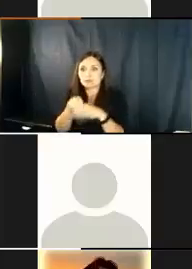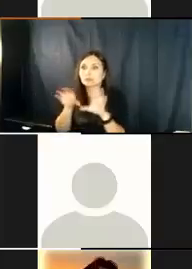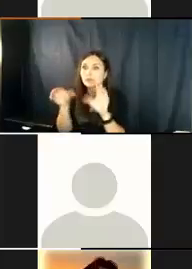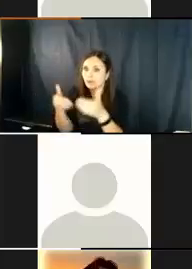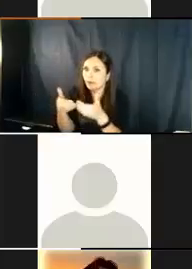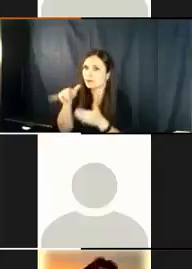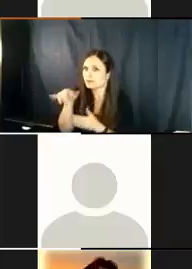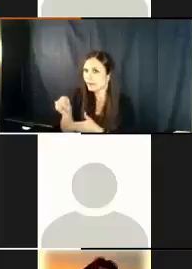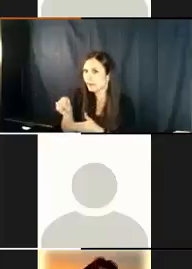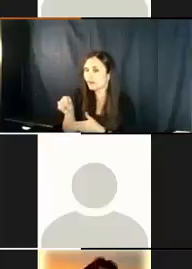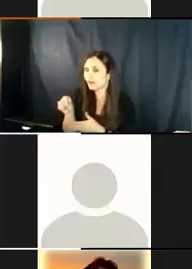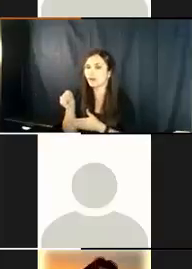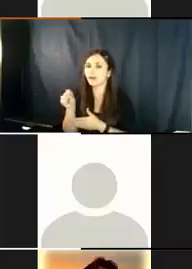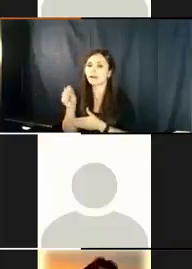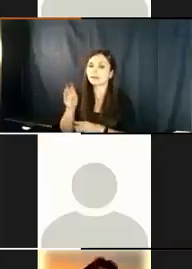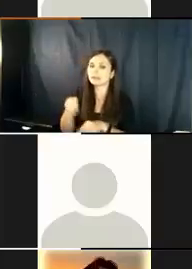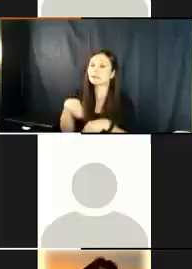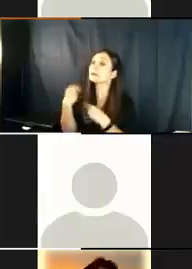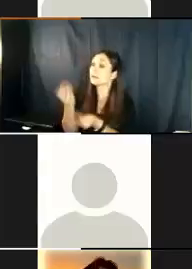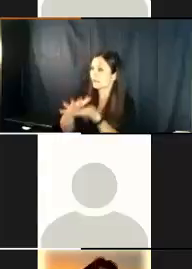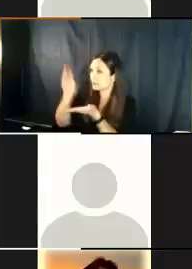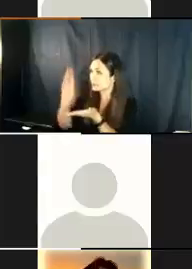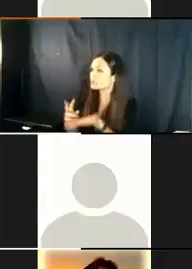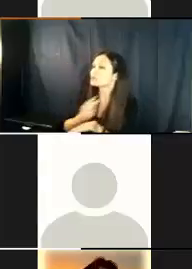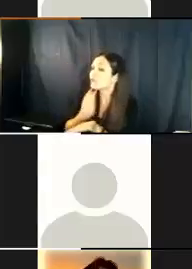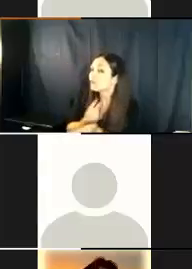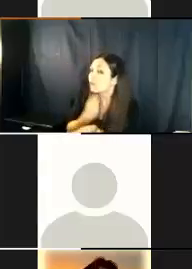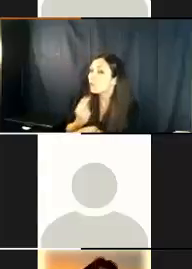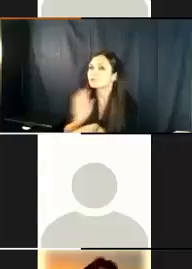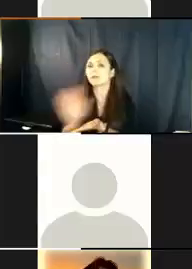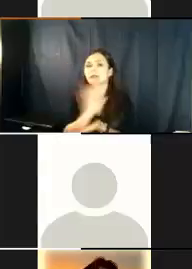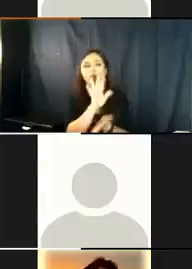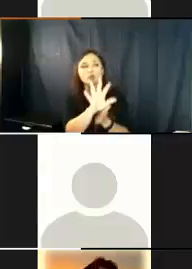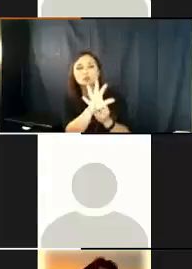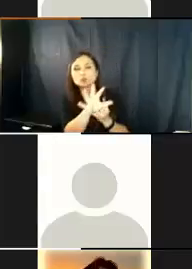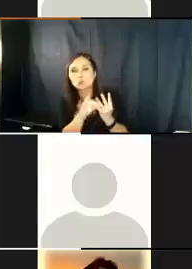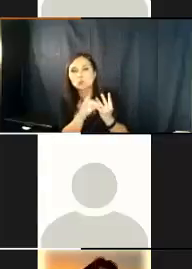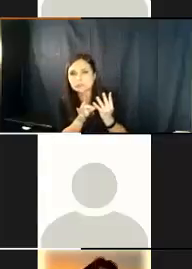Giving students voice and choice in their assignments. And this is a new thing or a newer thing.